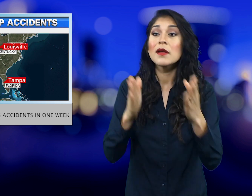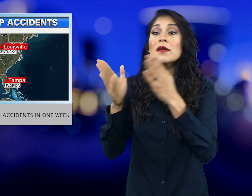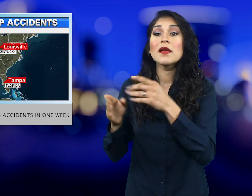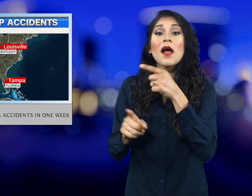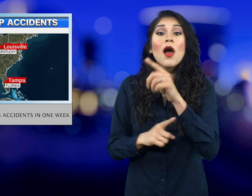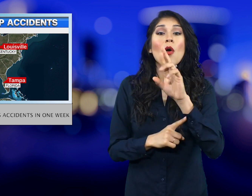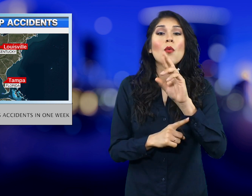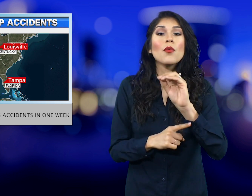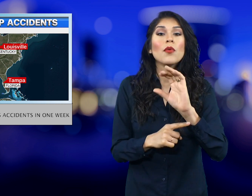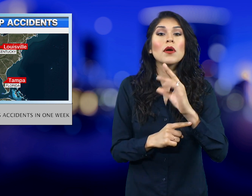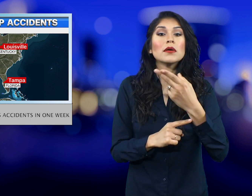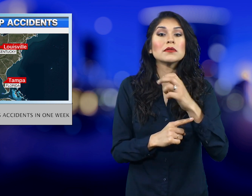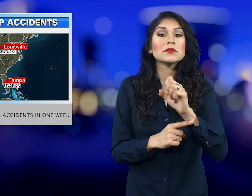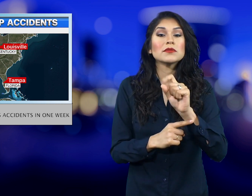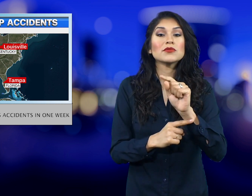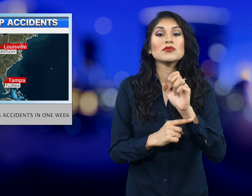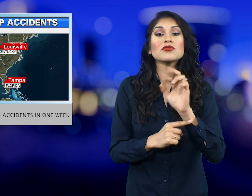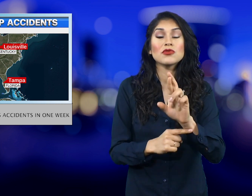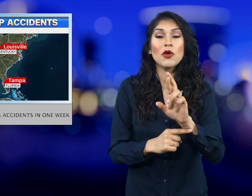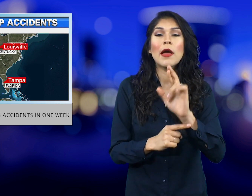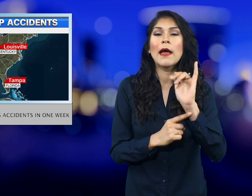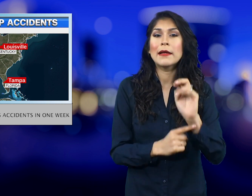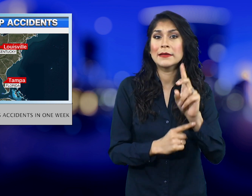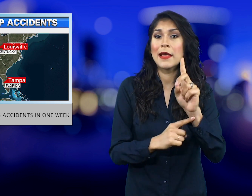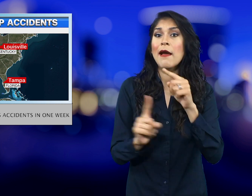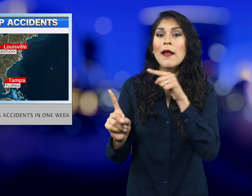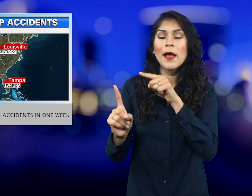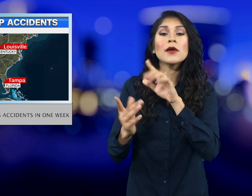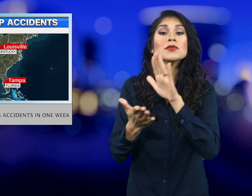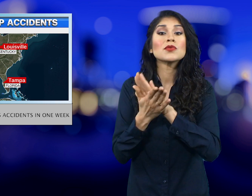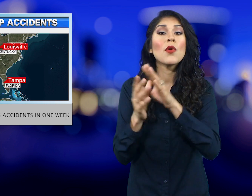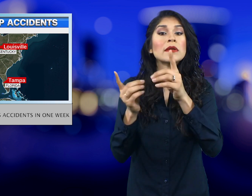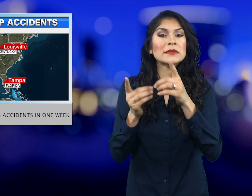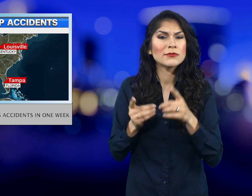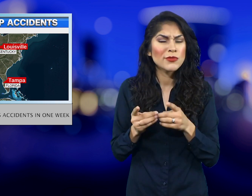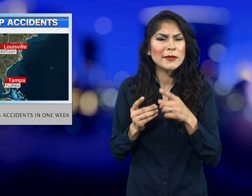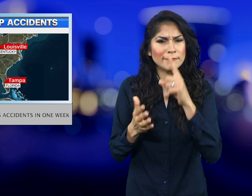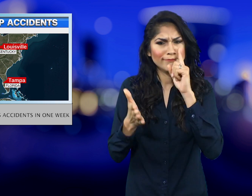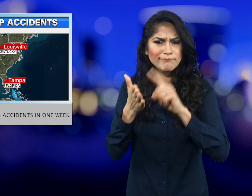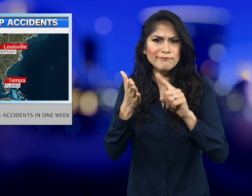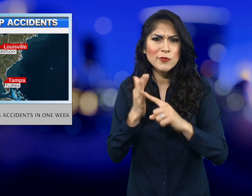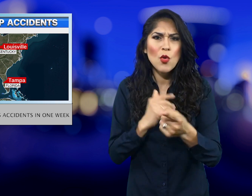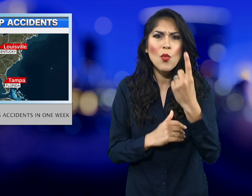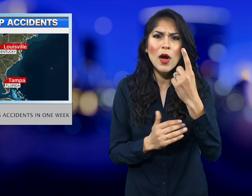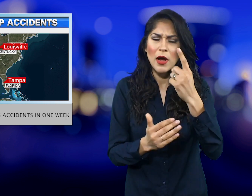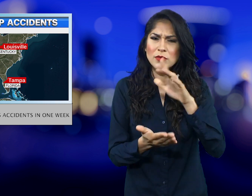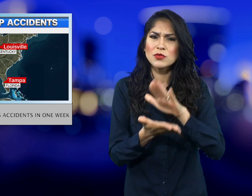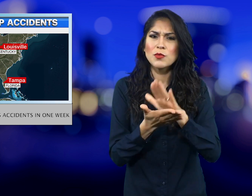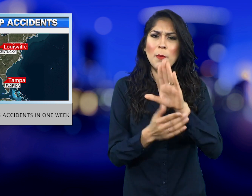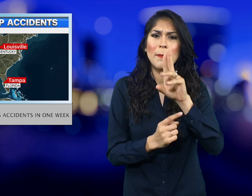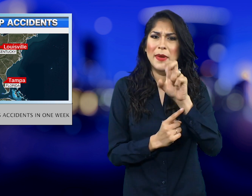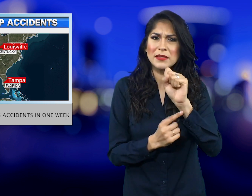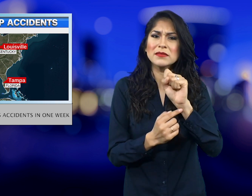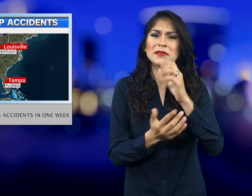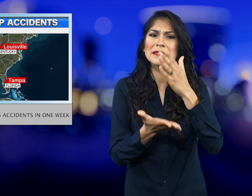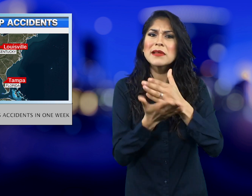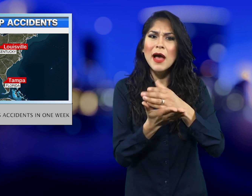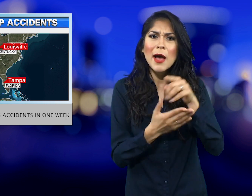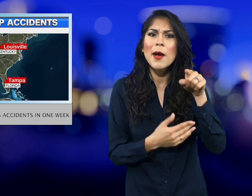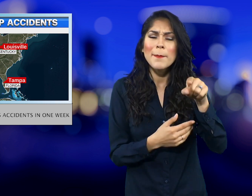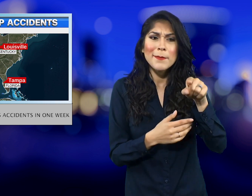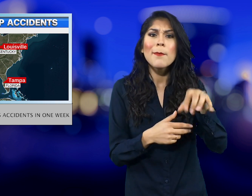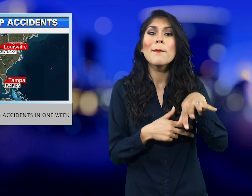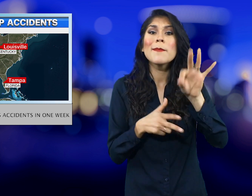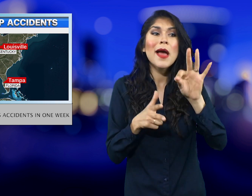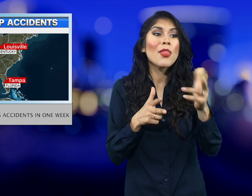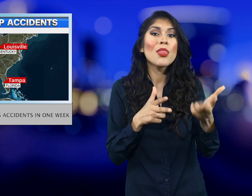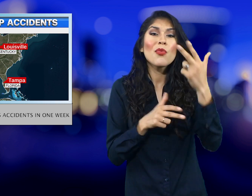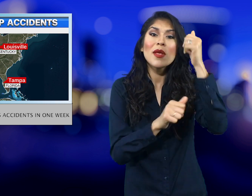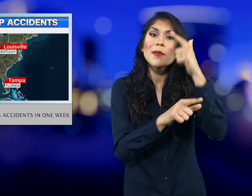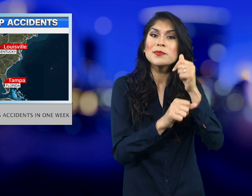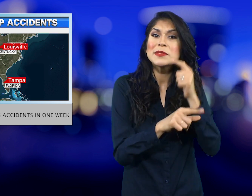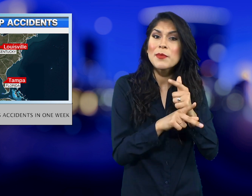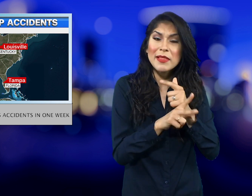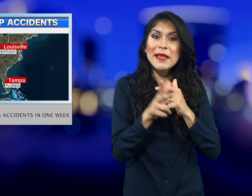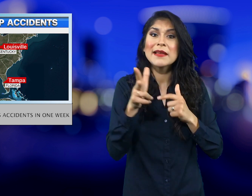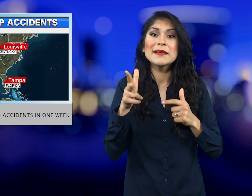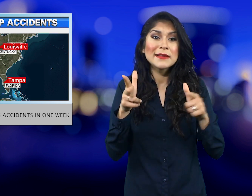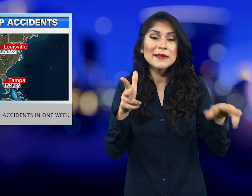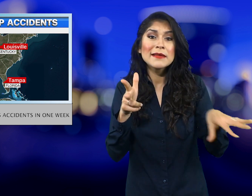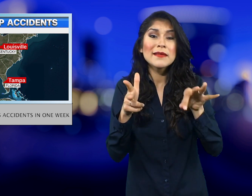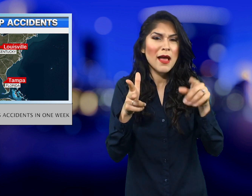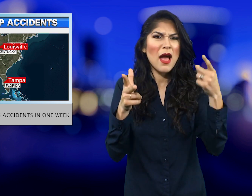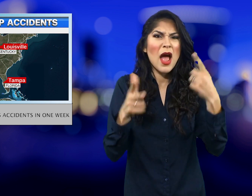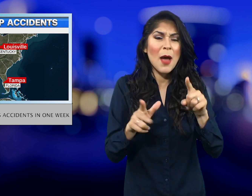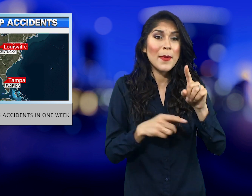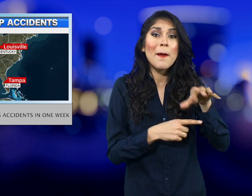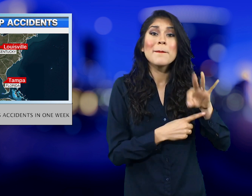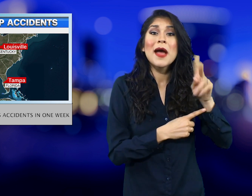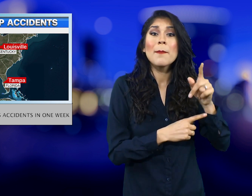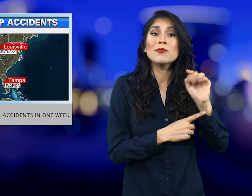And in Rochester, Indiana, the school district is relocating the bus stop where three siblings